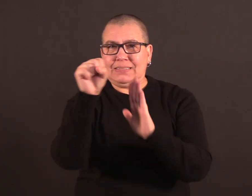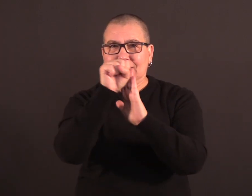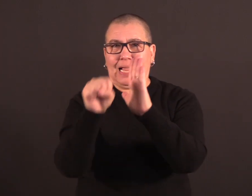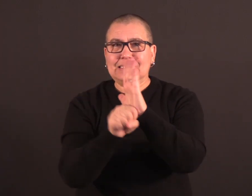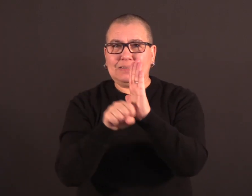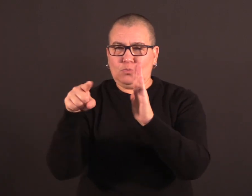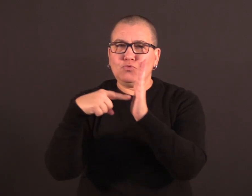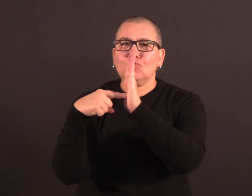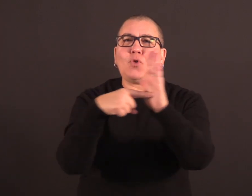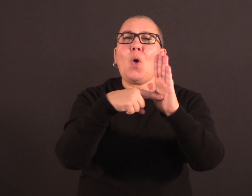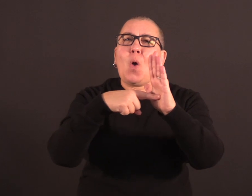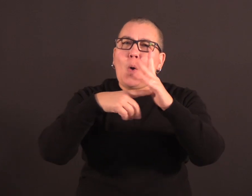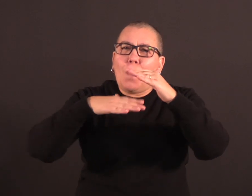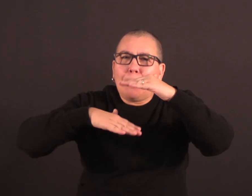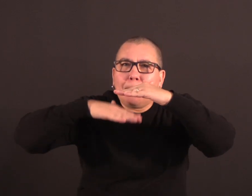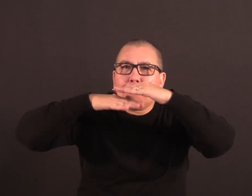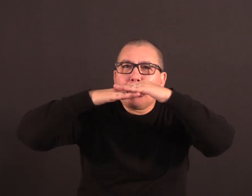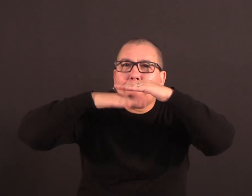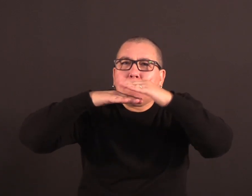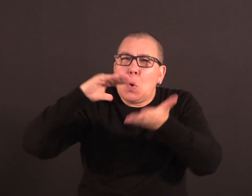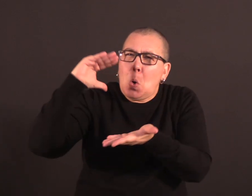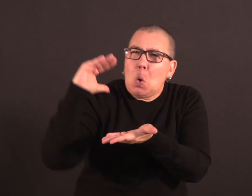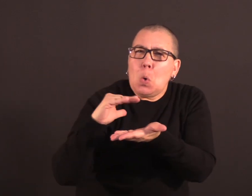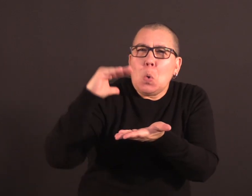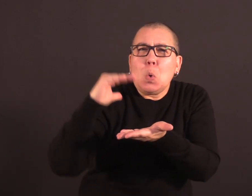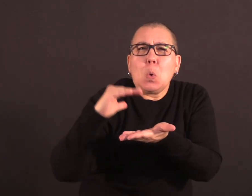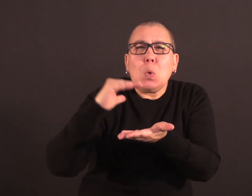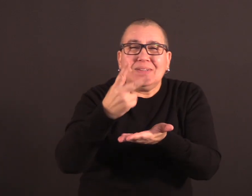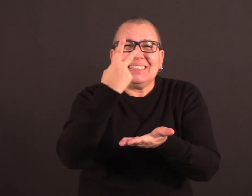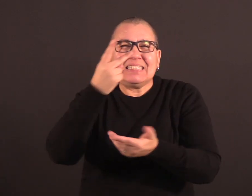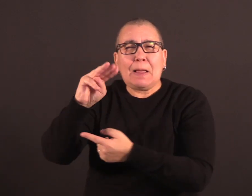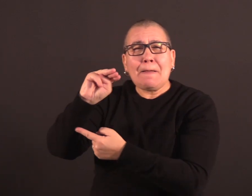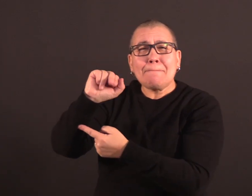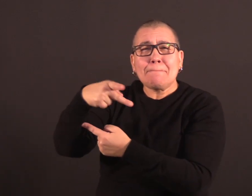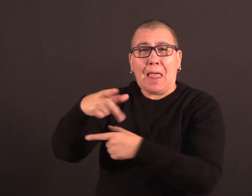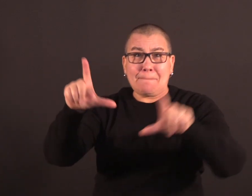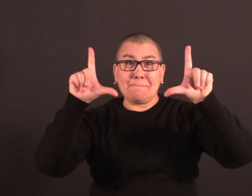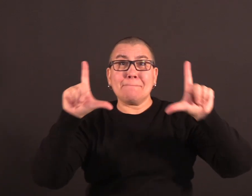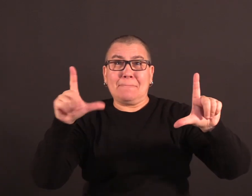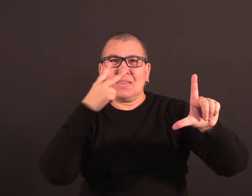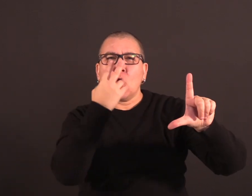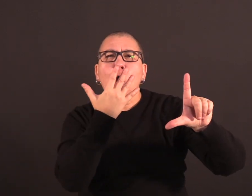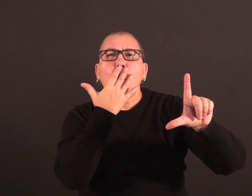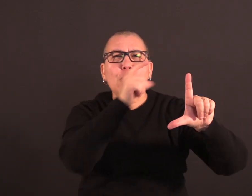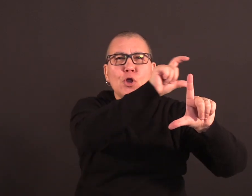Minnesota Department of Health data show that the flu is among many racial and ethnic health